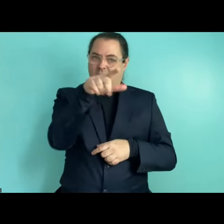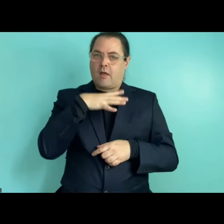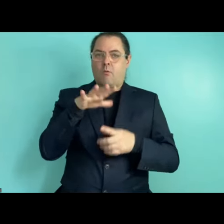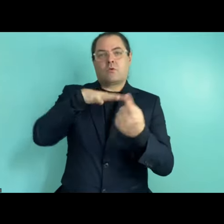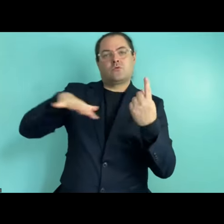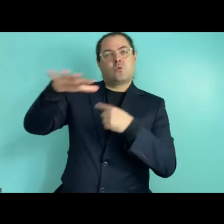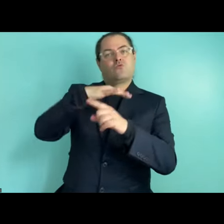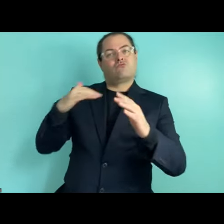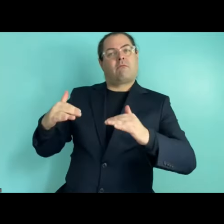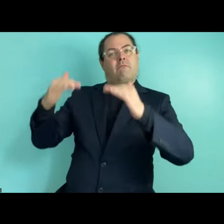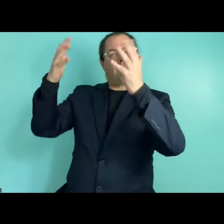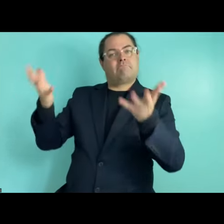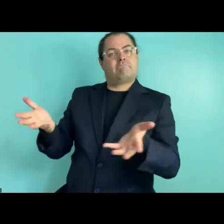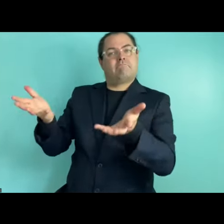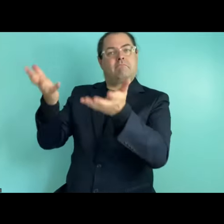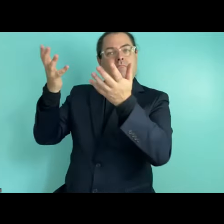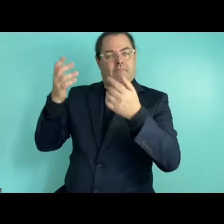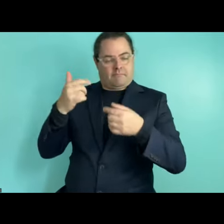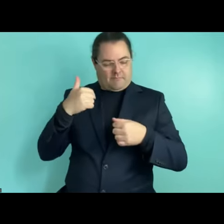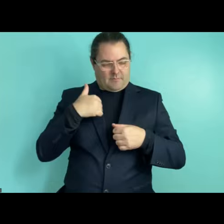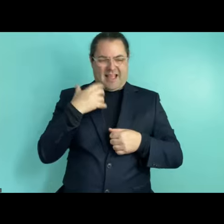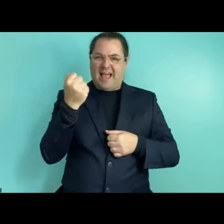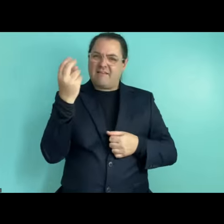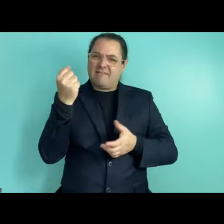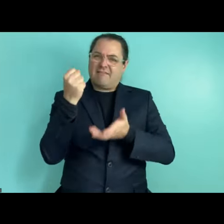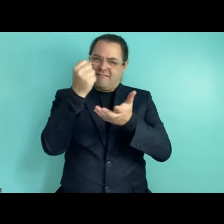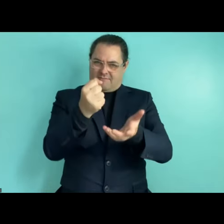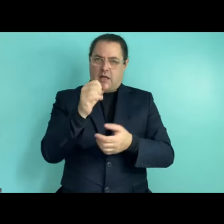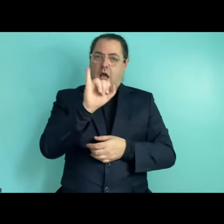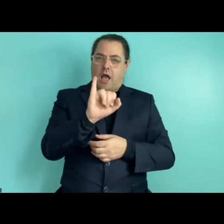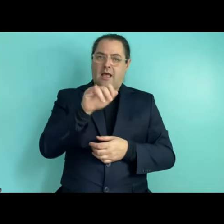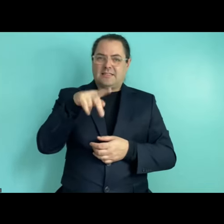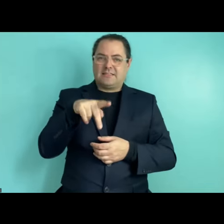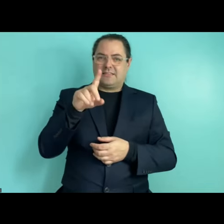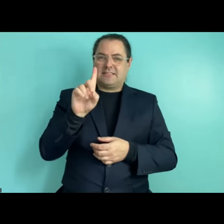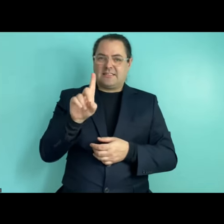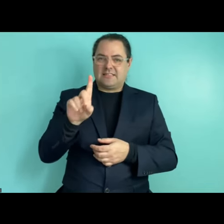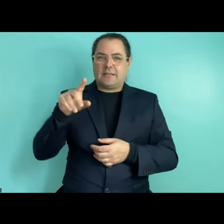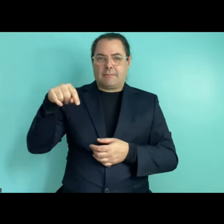inner inner in a funding mechanism called IDP Integrated Development Partnership with